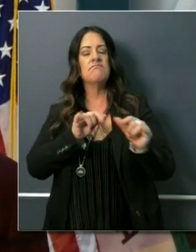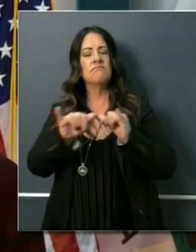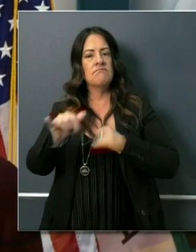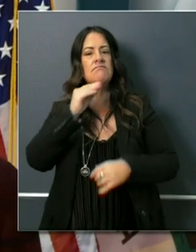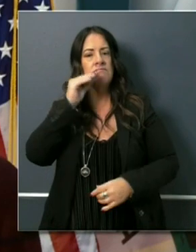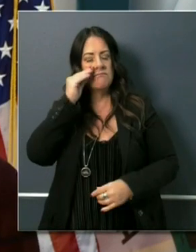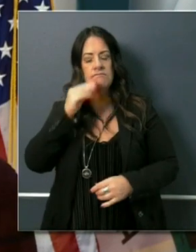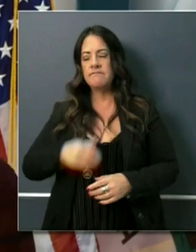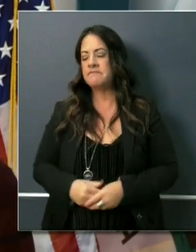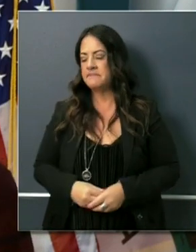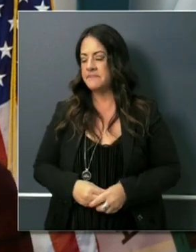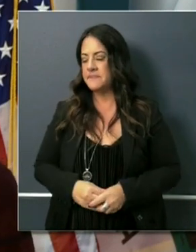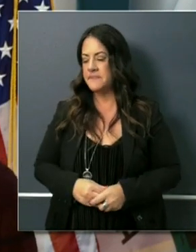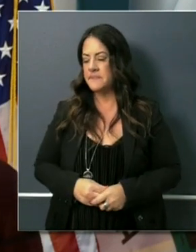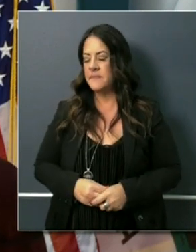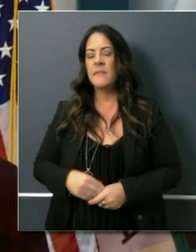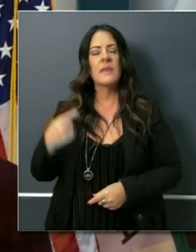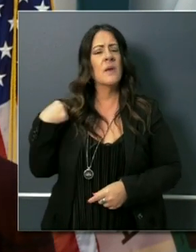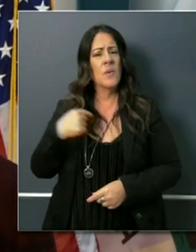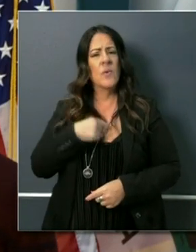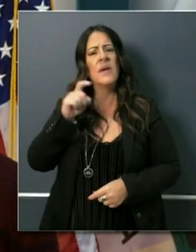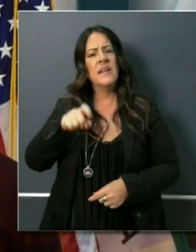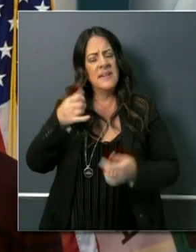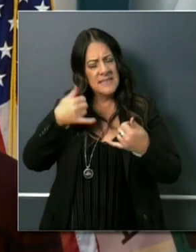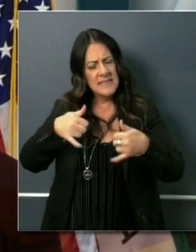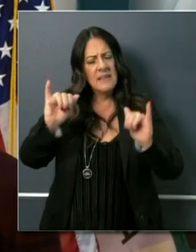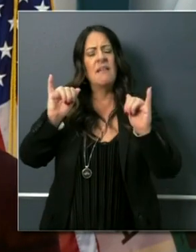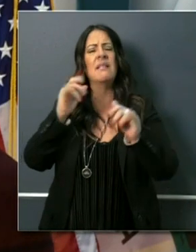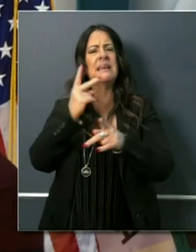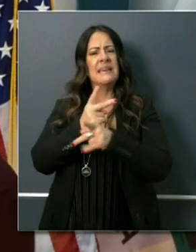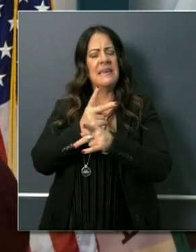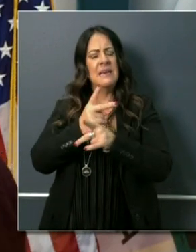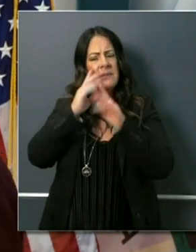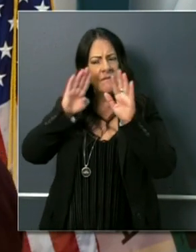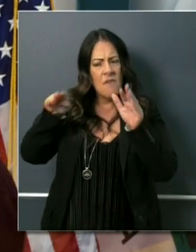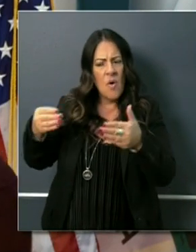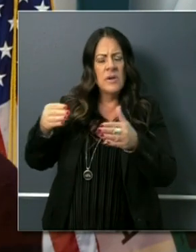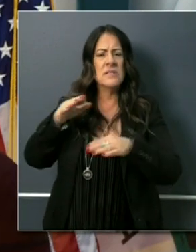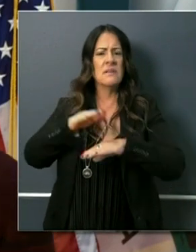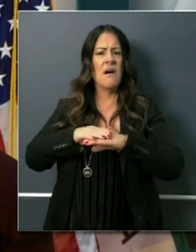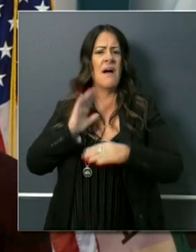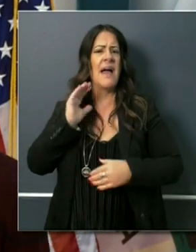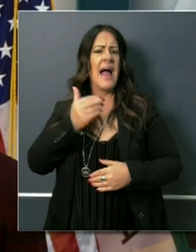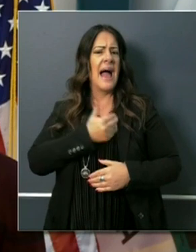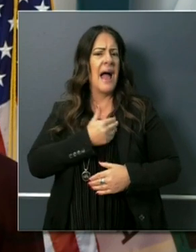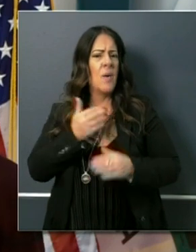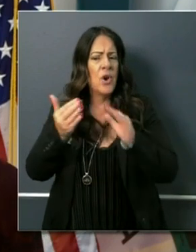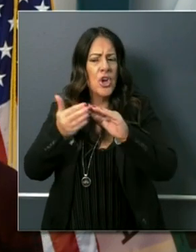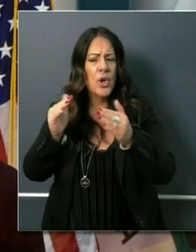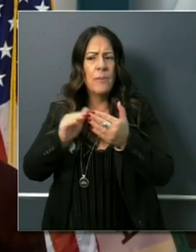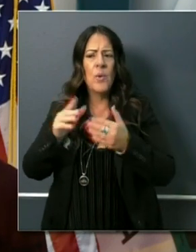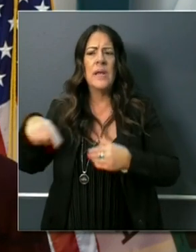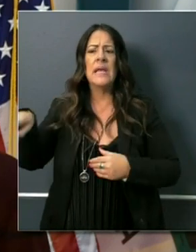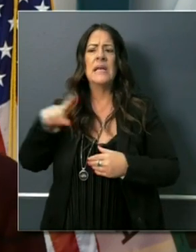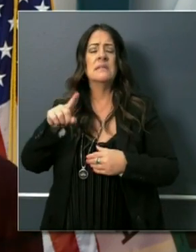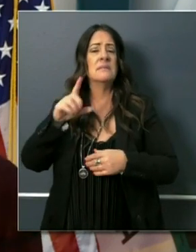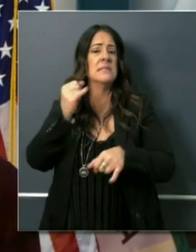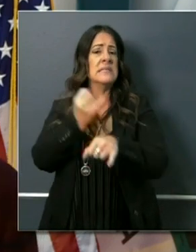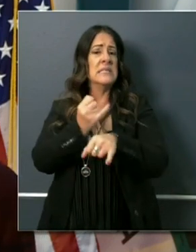BEING HOME OVER THIS COMING WEEKEND IS A VITAL IMPORTANCE FOR ALL OF US. IT IS A WAY TO PROTECT OUR COMMUNITIES, PREDICT OUR NEIGHBORS, AND PROTECT OUR FAMILIES. AND I ALSO WANT TO CAUTIONED